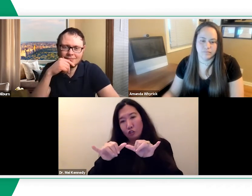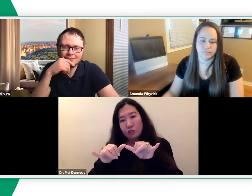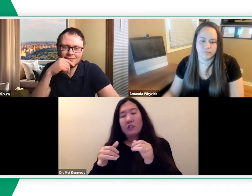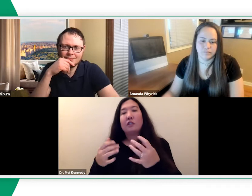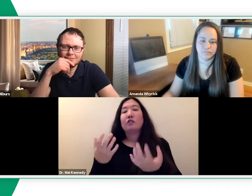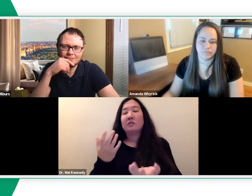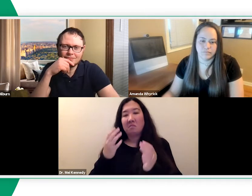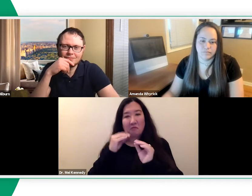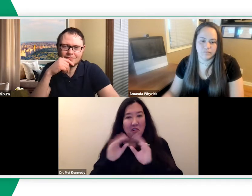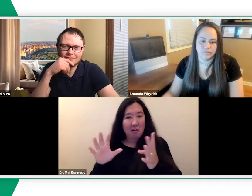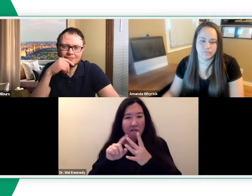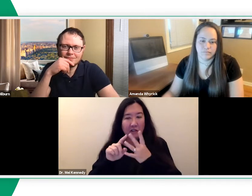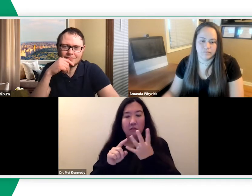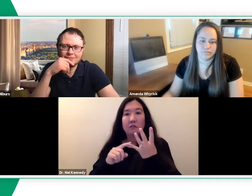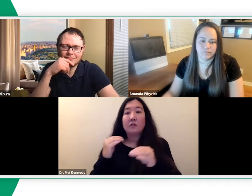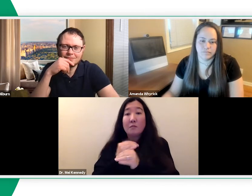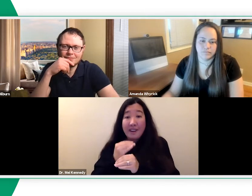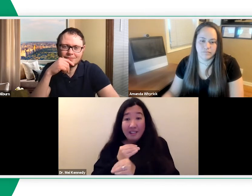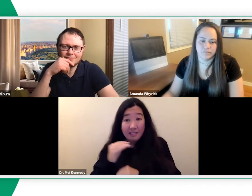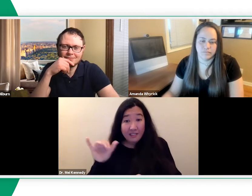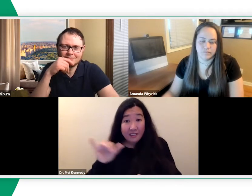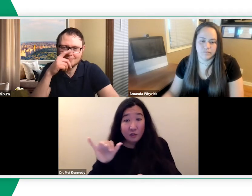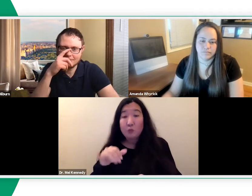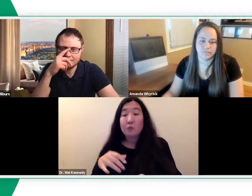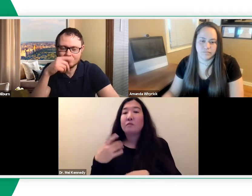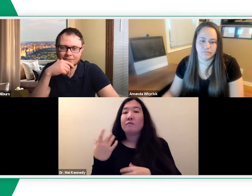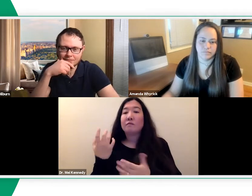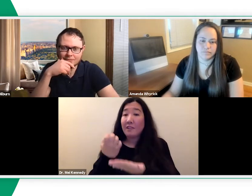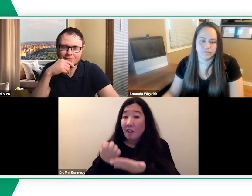with cybersecurity. The E part with the engineering, and technology, those are obvious enough.